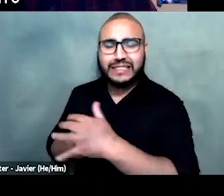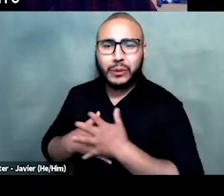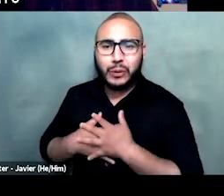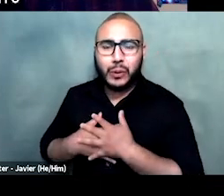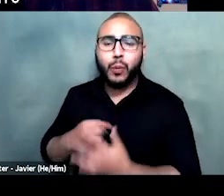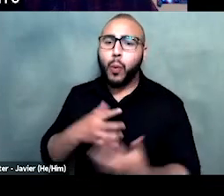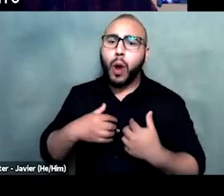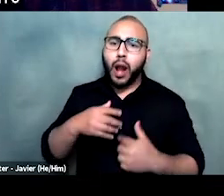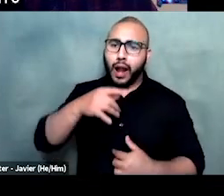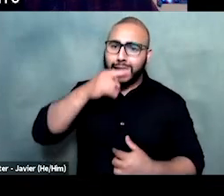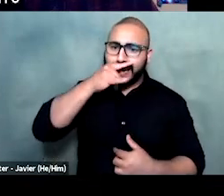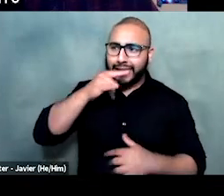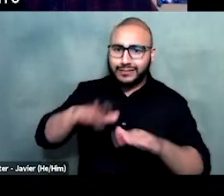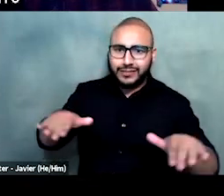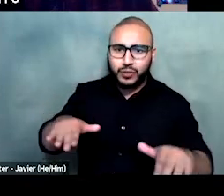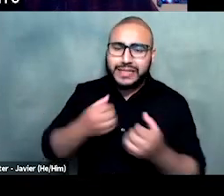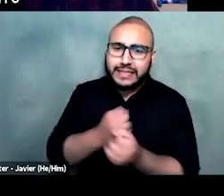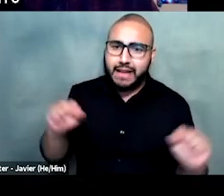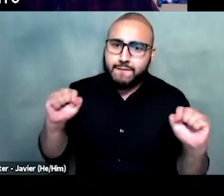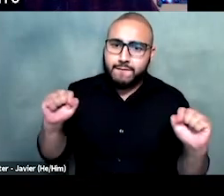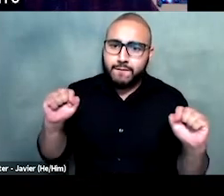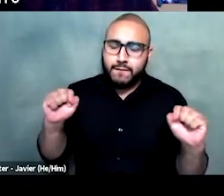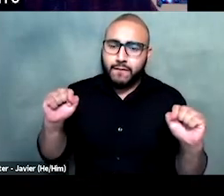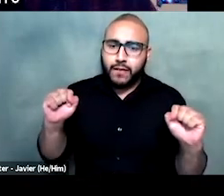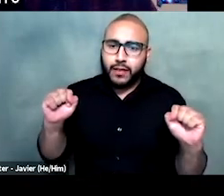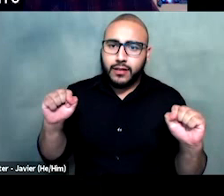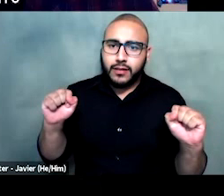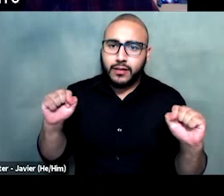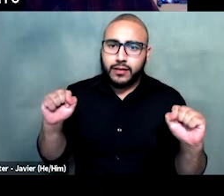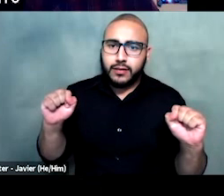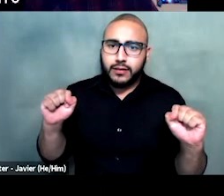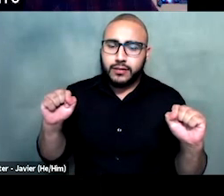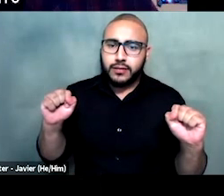know, I have two daughters, look like my daughters. And, you know, we want our kids to